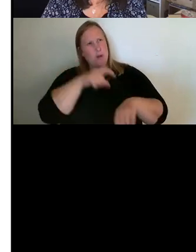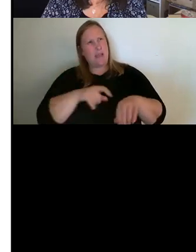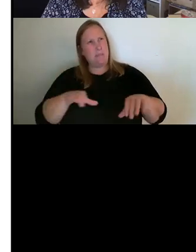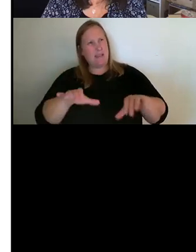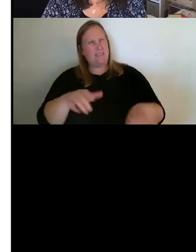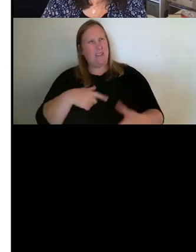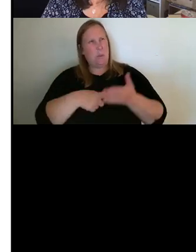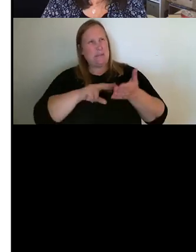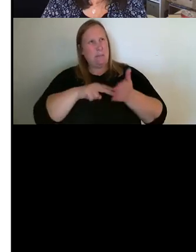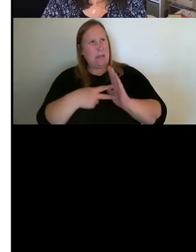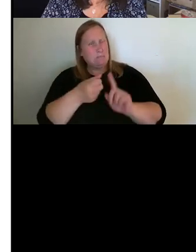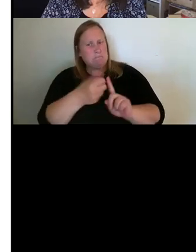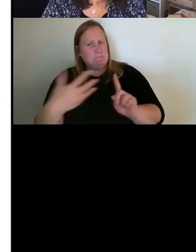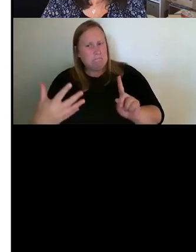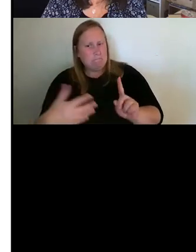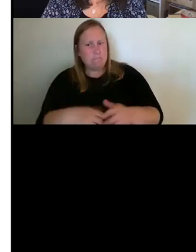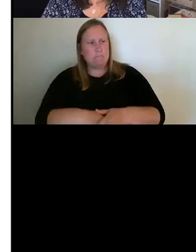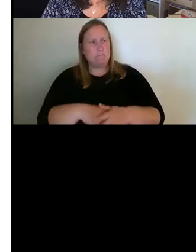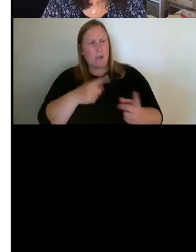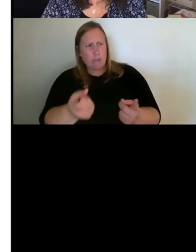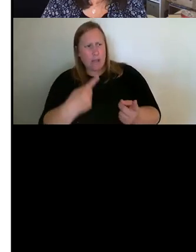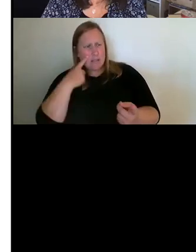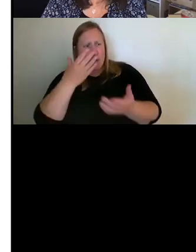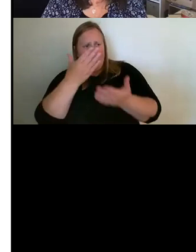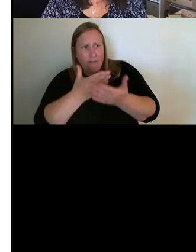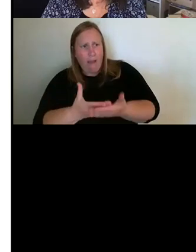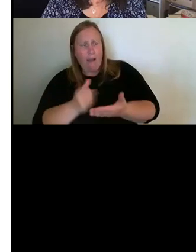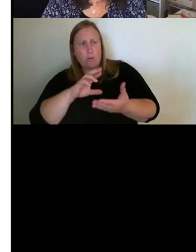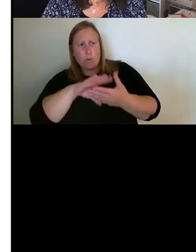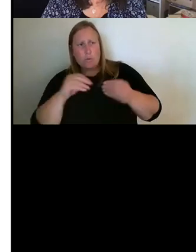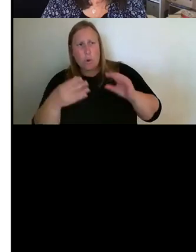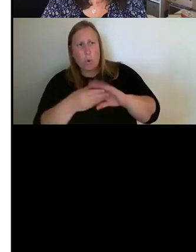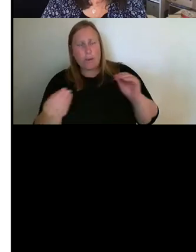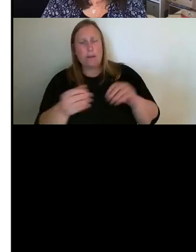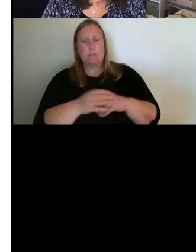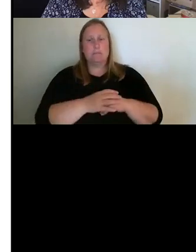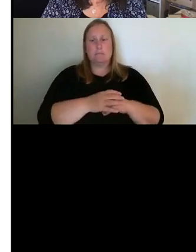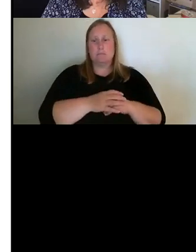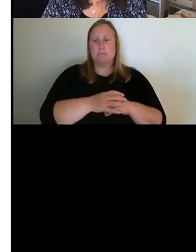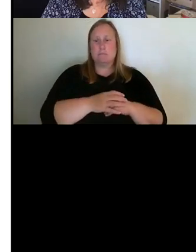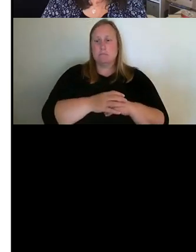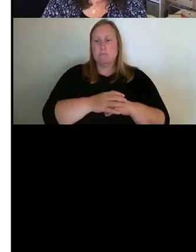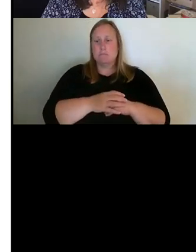It could be are they asking for a fact or a story? Some of that is about the length of time I will be